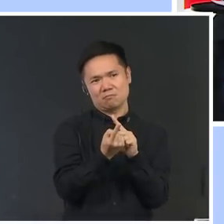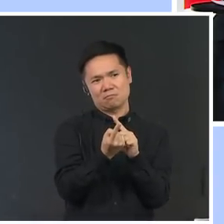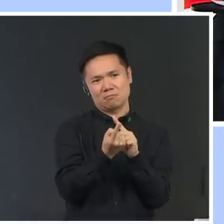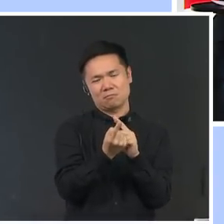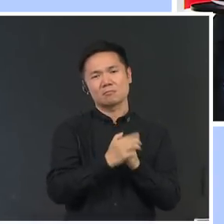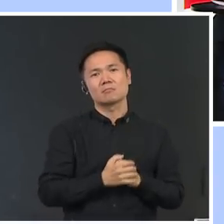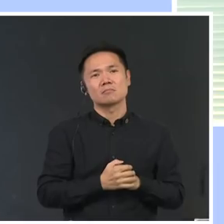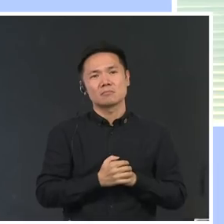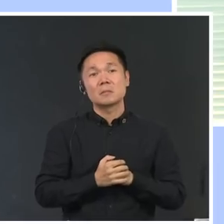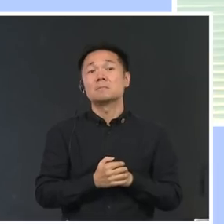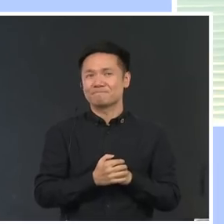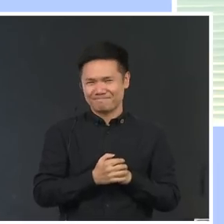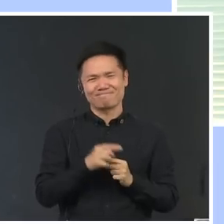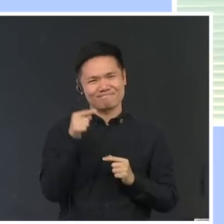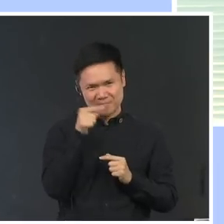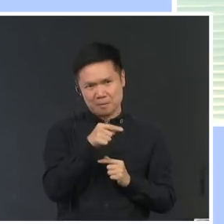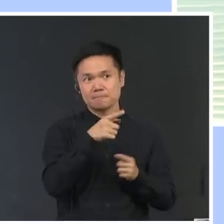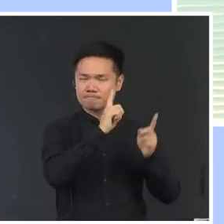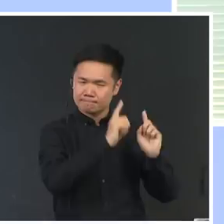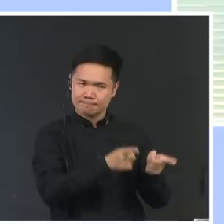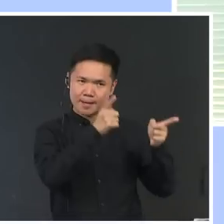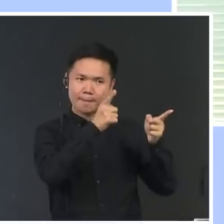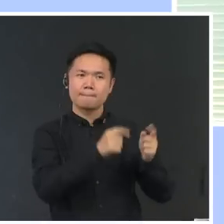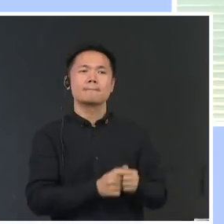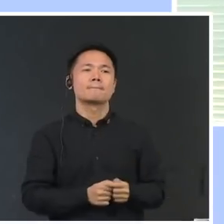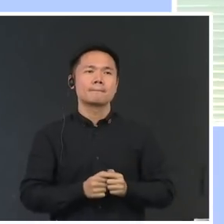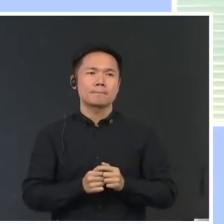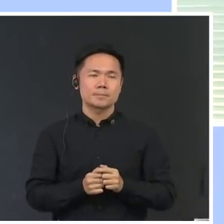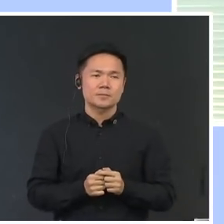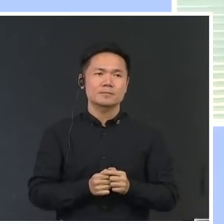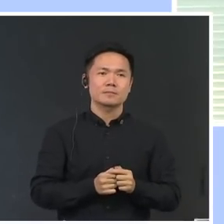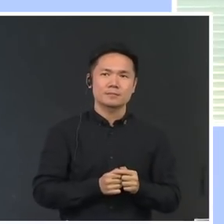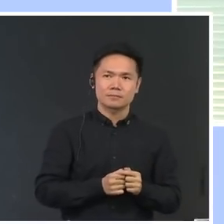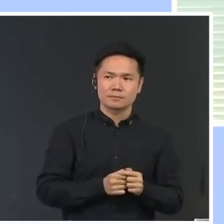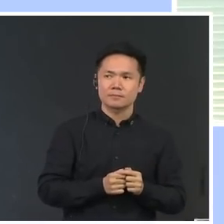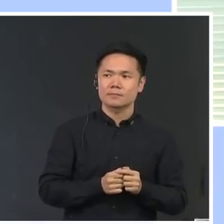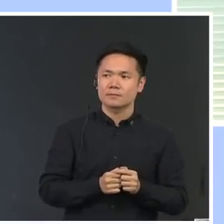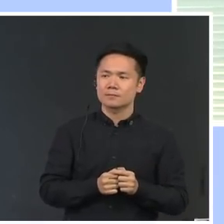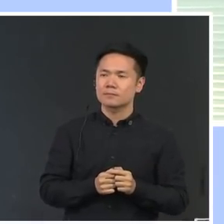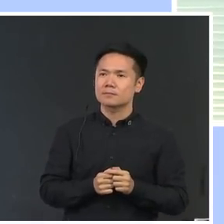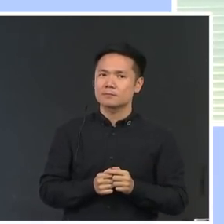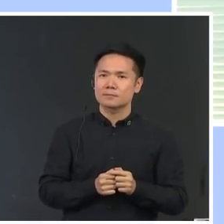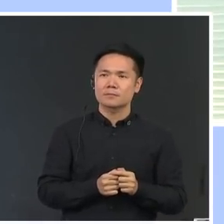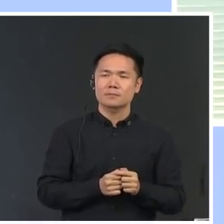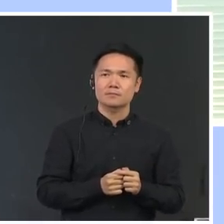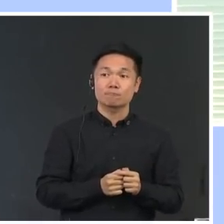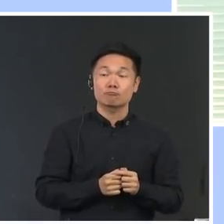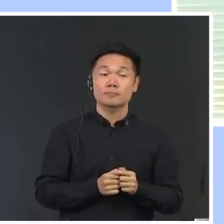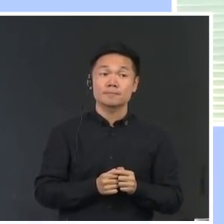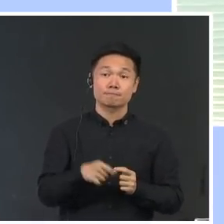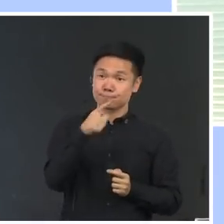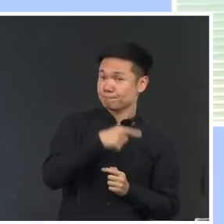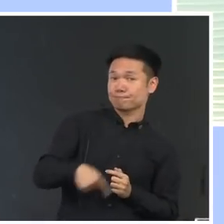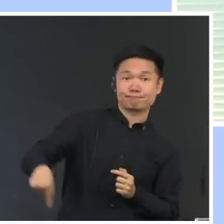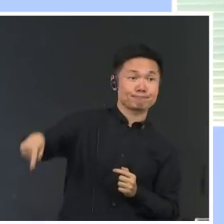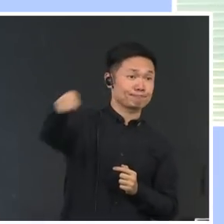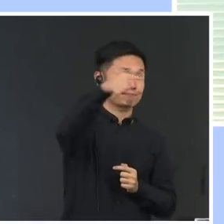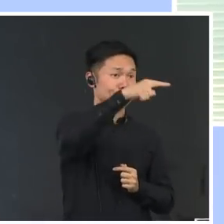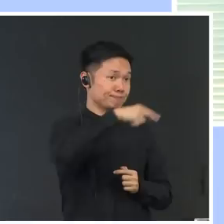Ishino mentioned, the sign language, we need to change society about the sign language and also the way of thinking of people. It needs to